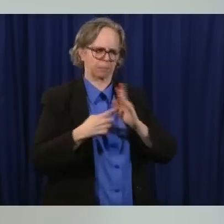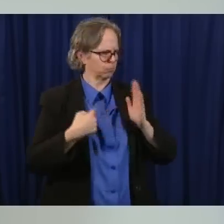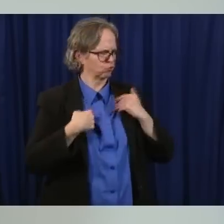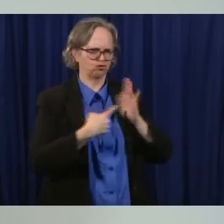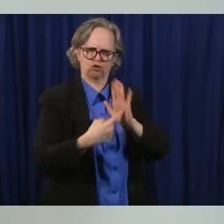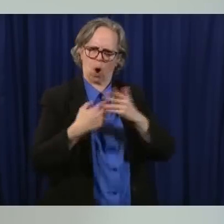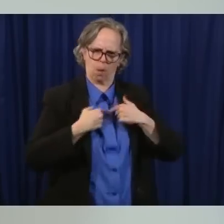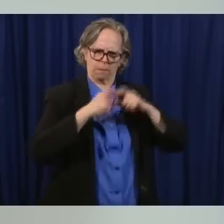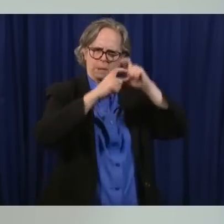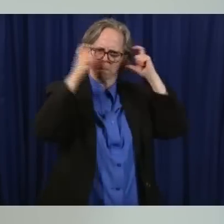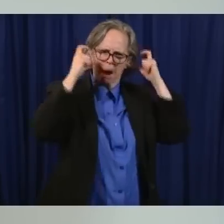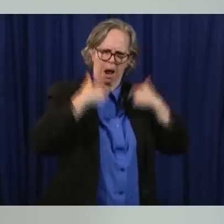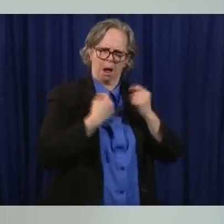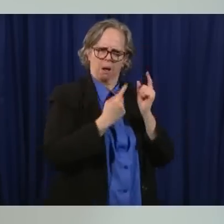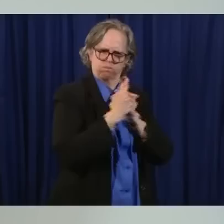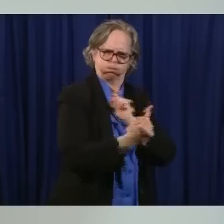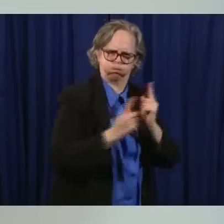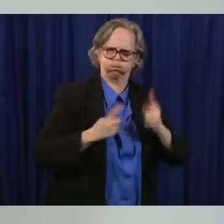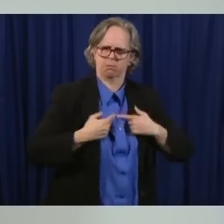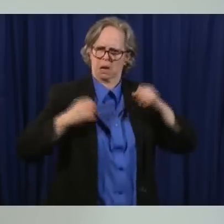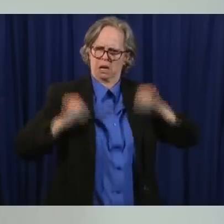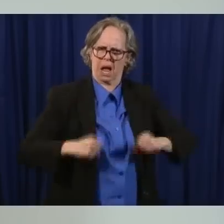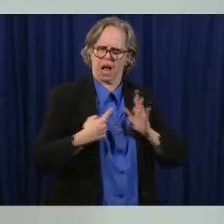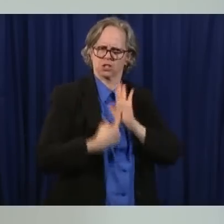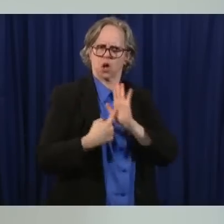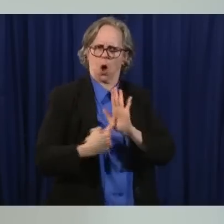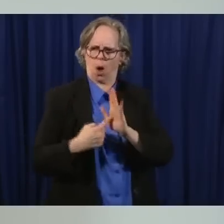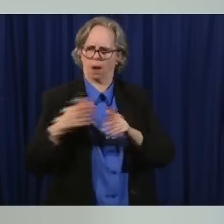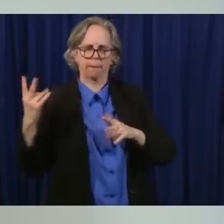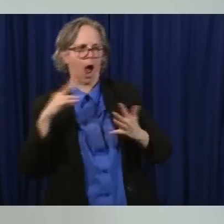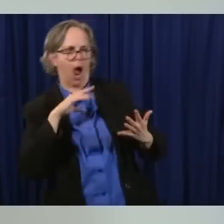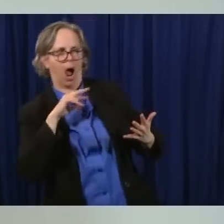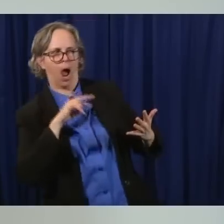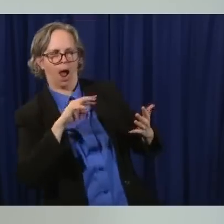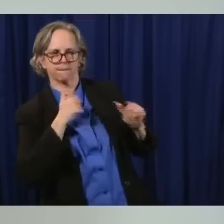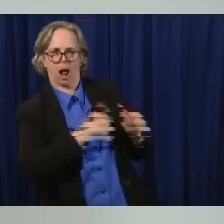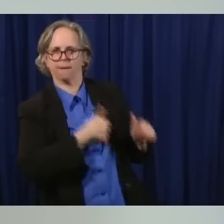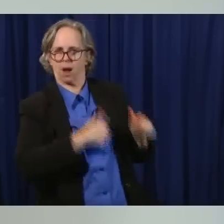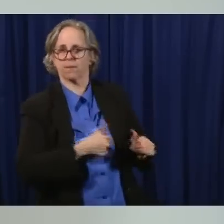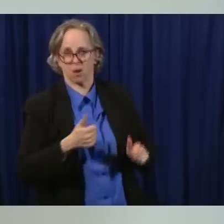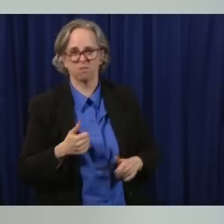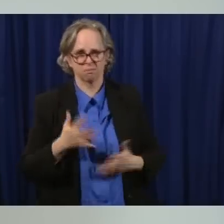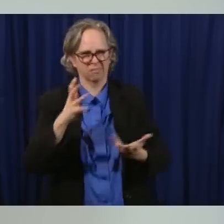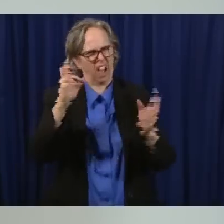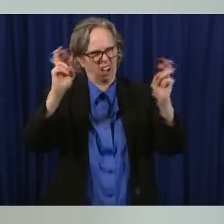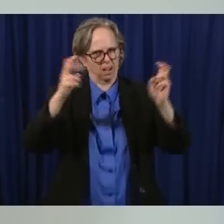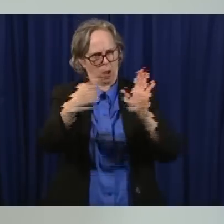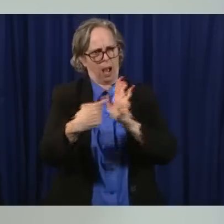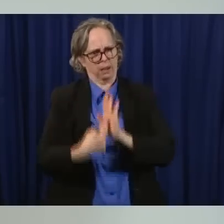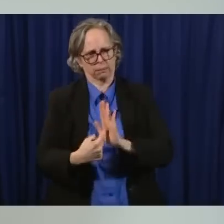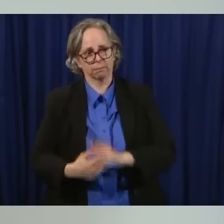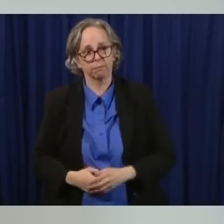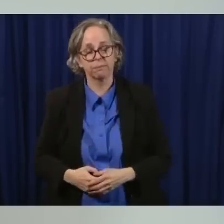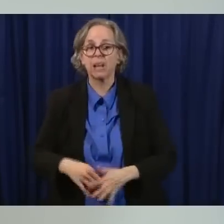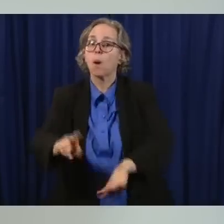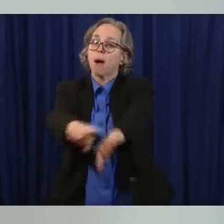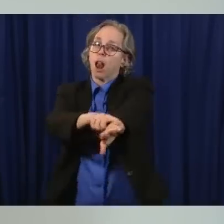SETTINGS. AND WE ALL NEED TO LEAD BY EXAMPLE. WE NEED TO LEAD BY EXAMPLE BY DEMONSTRATING IN OUR WORKPLACES